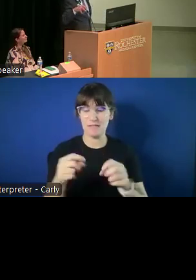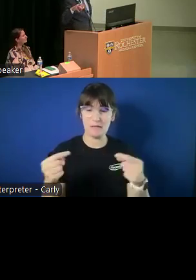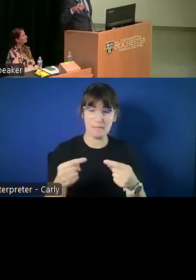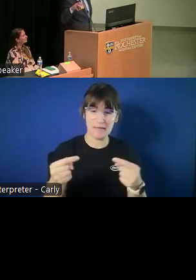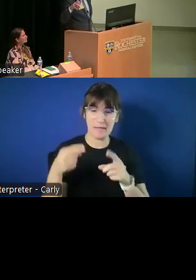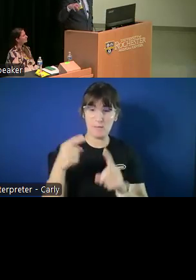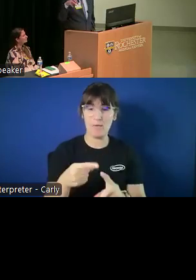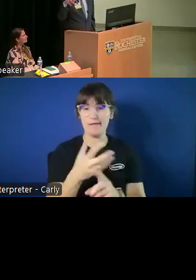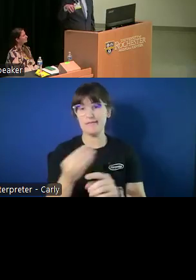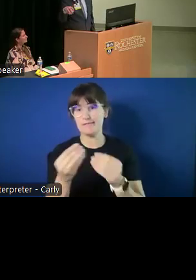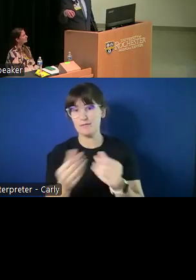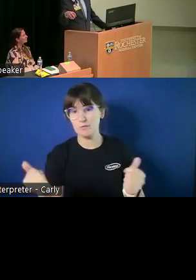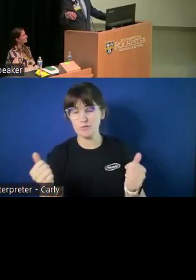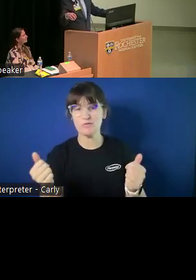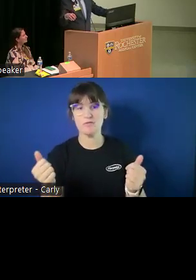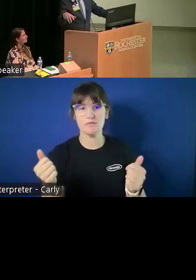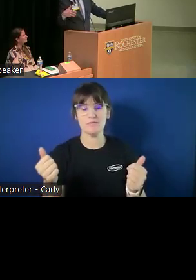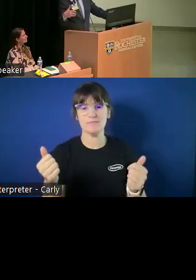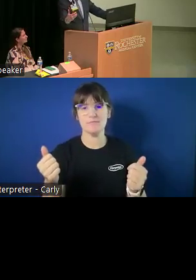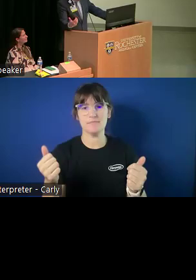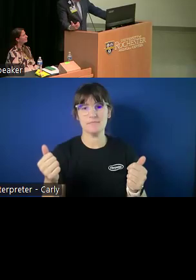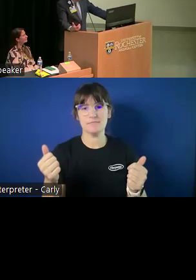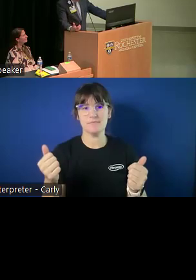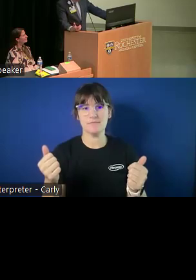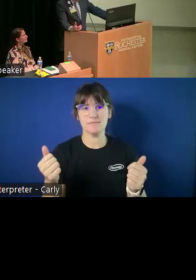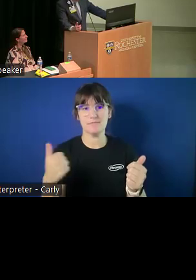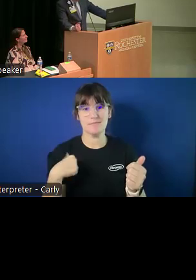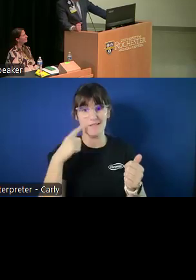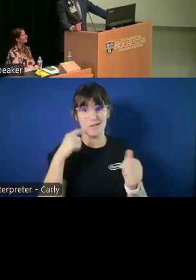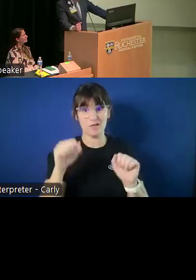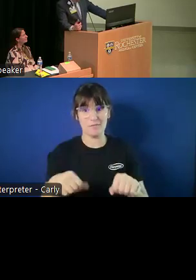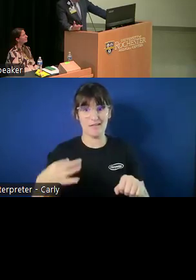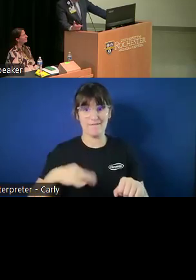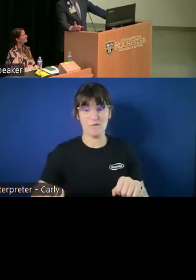solutions those closest to those pain points thought could be helpful um it was our hope that